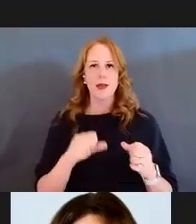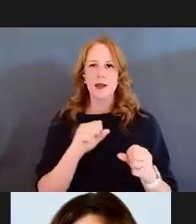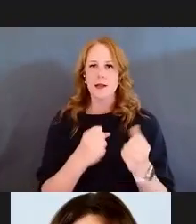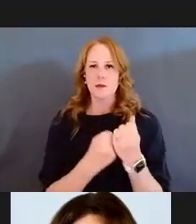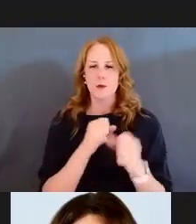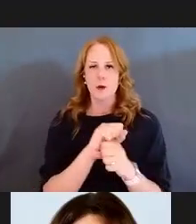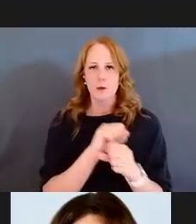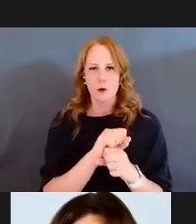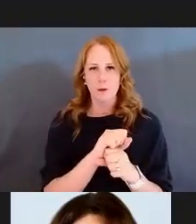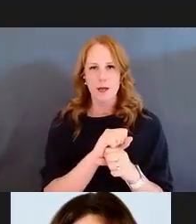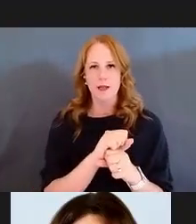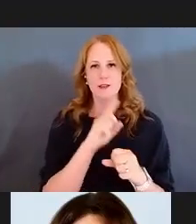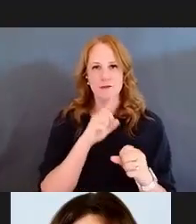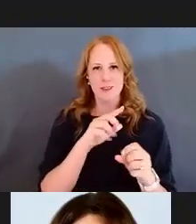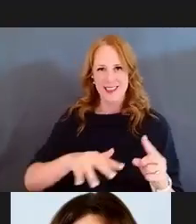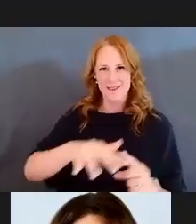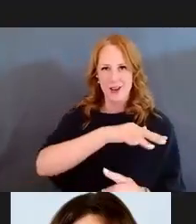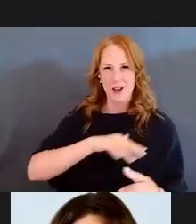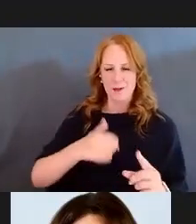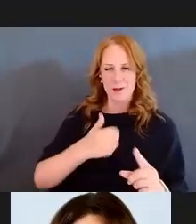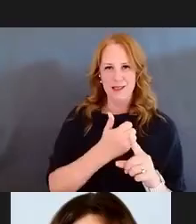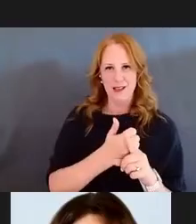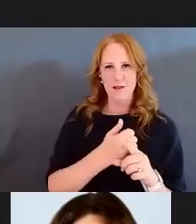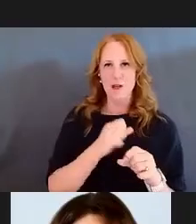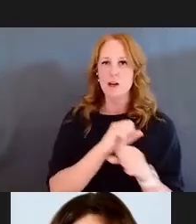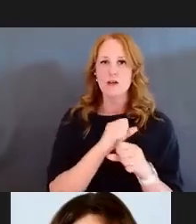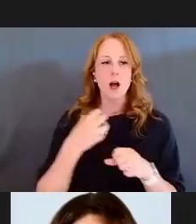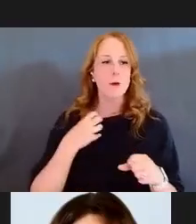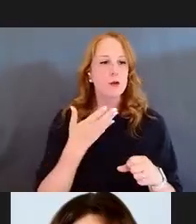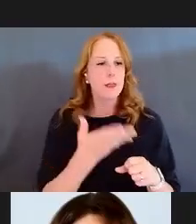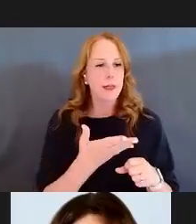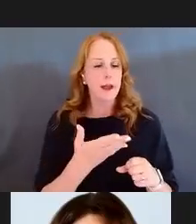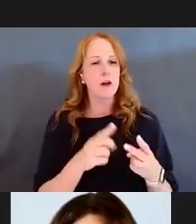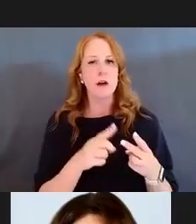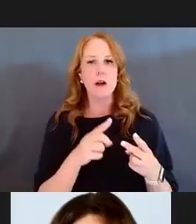the workplace itself. So job coaches are there and they don't just support people. Employers are not